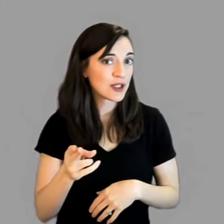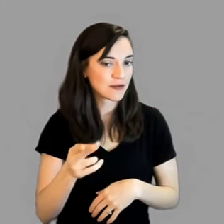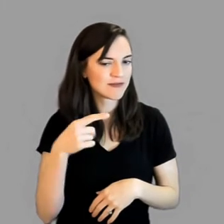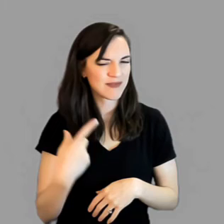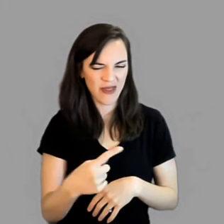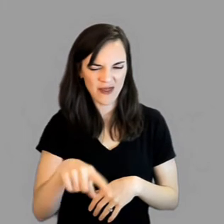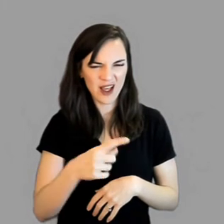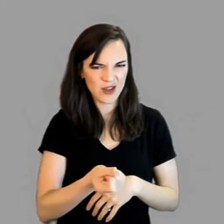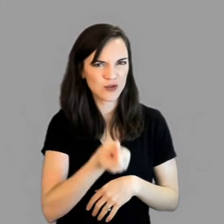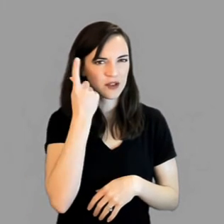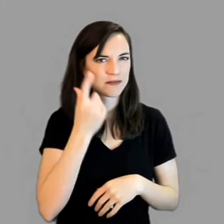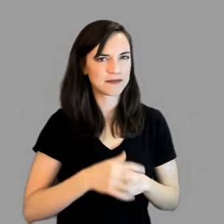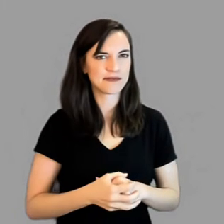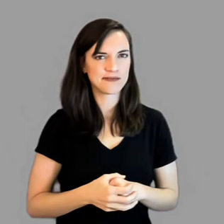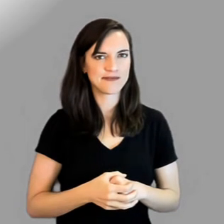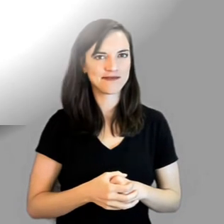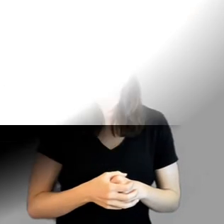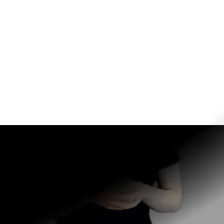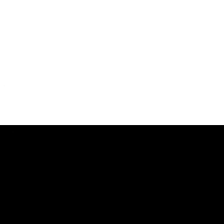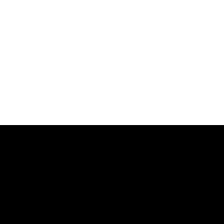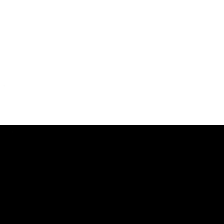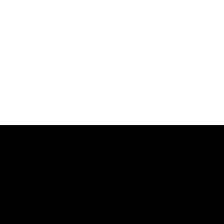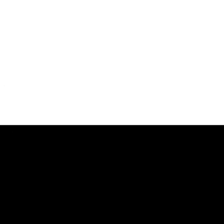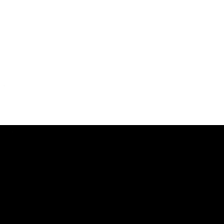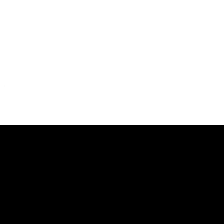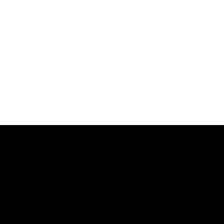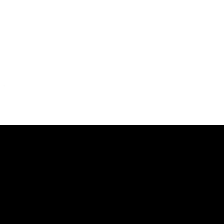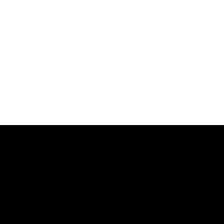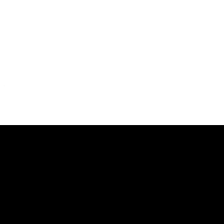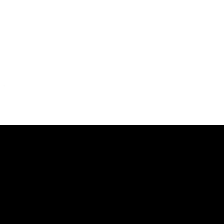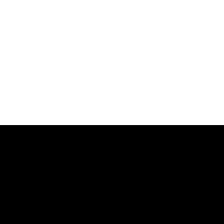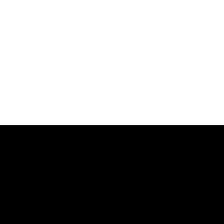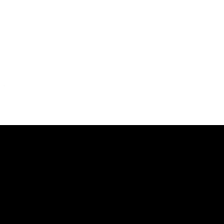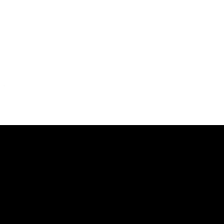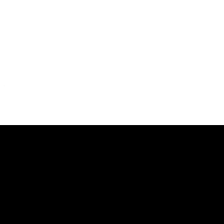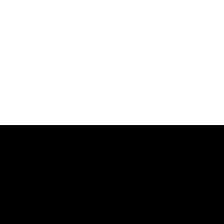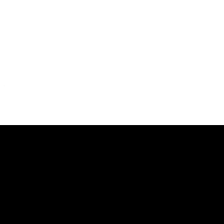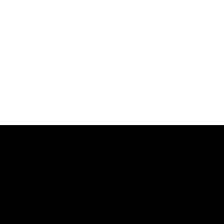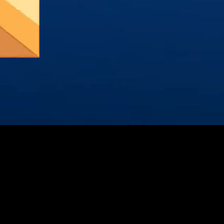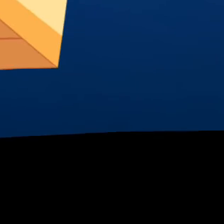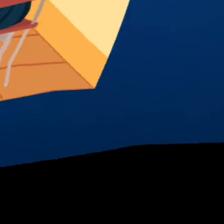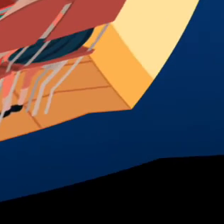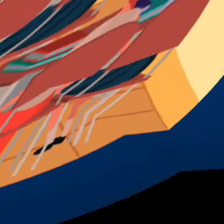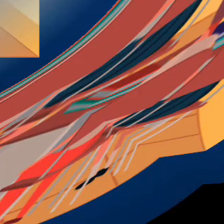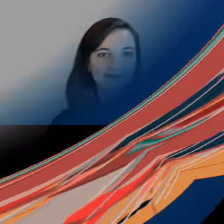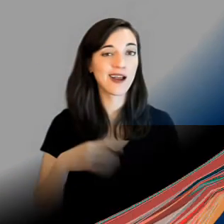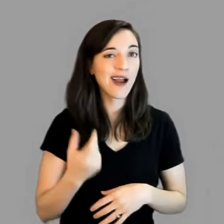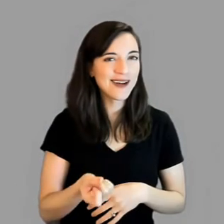communicated in a way that the student who is DHH will understand).